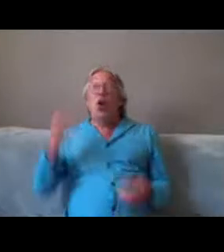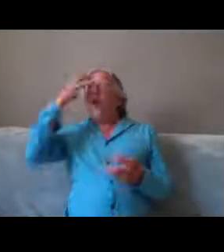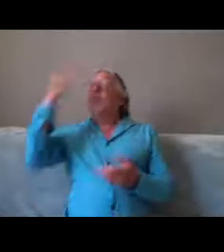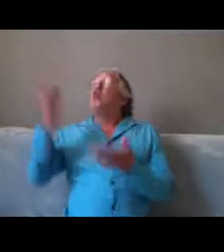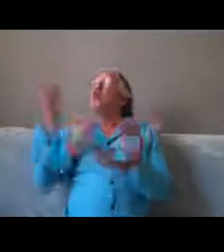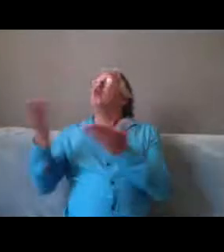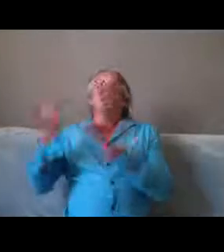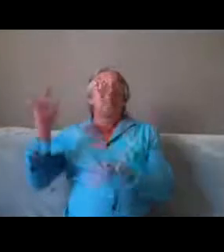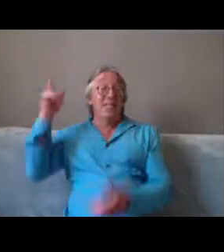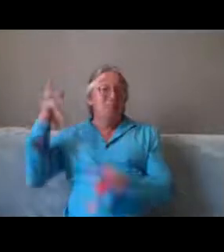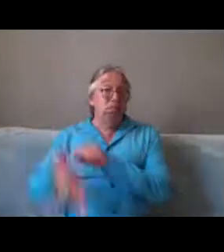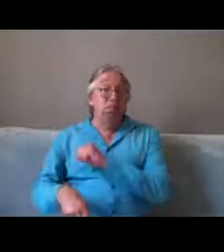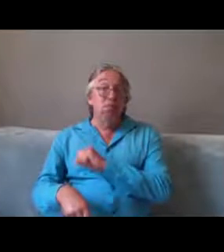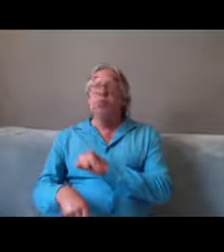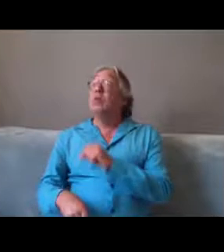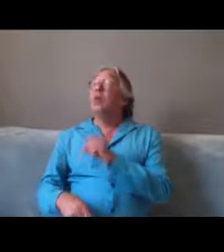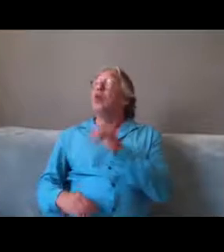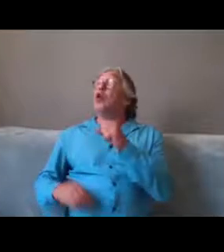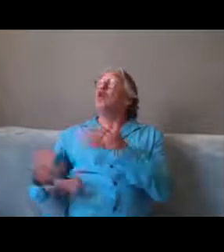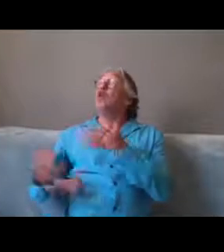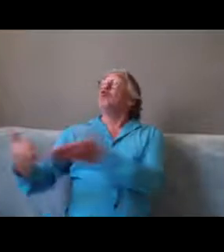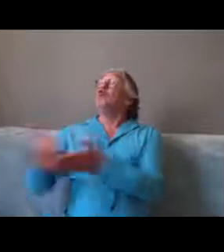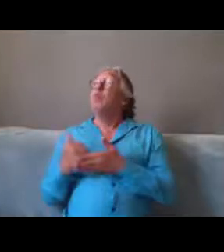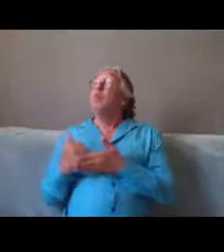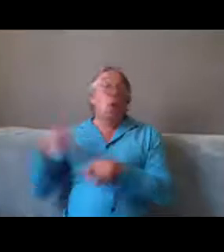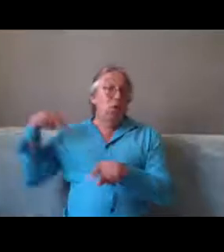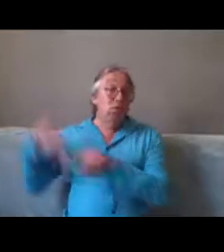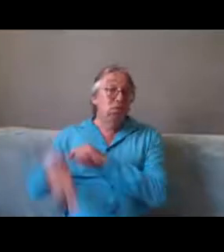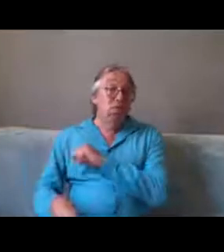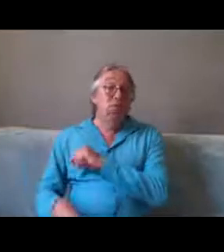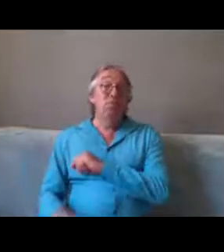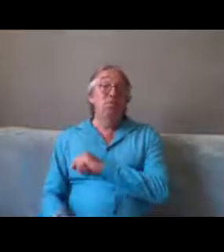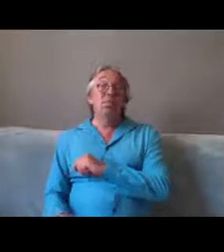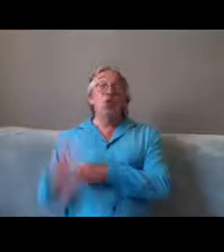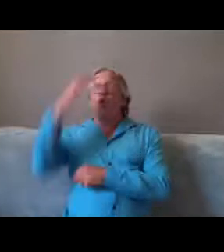that have a specific background like migrants or newcomers to a country